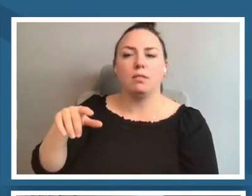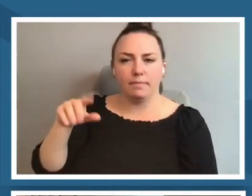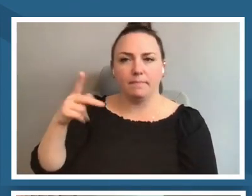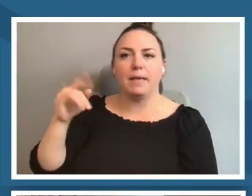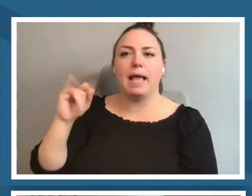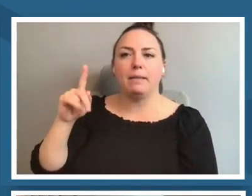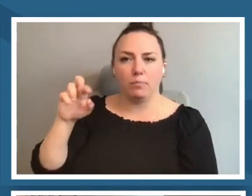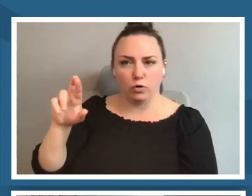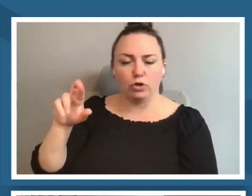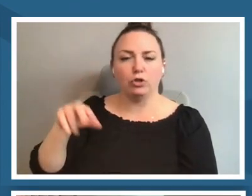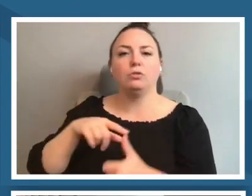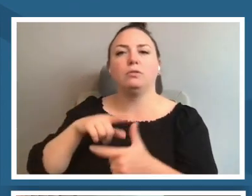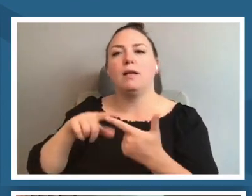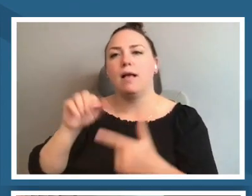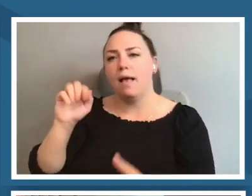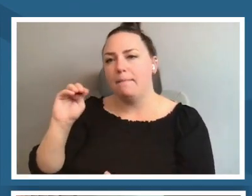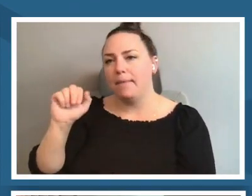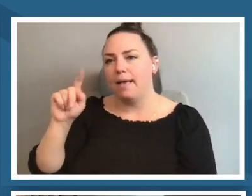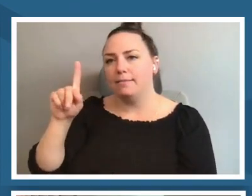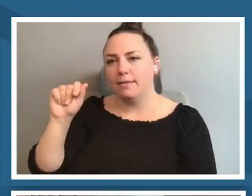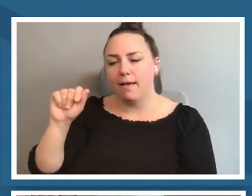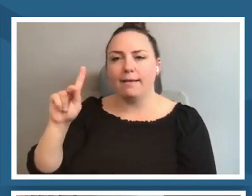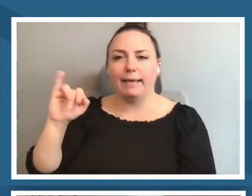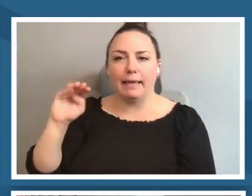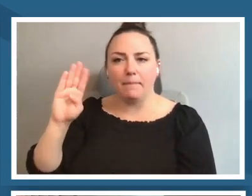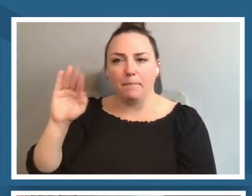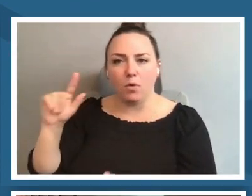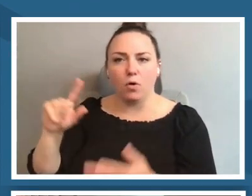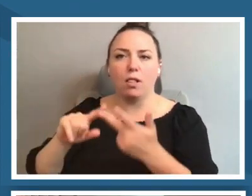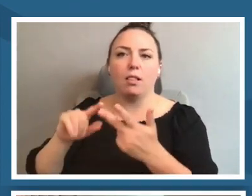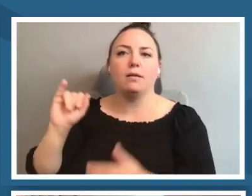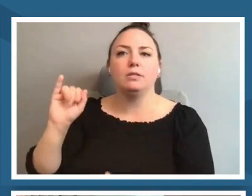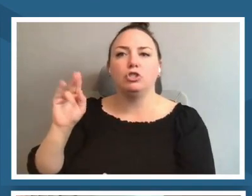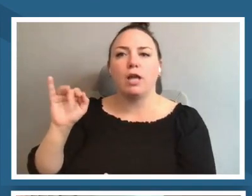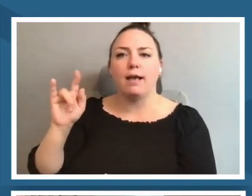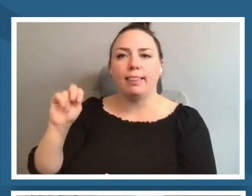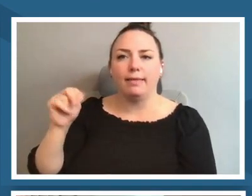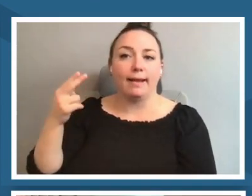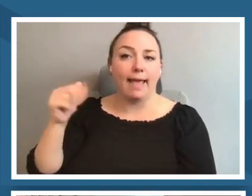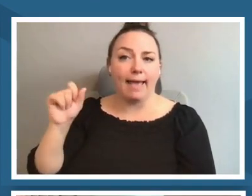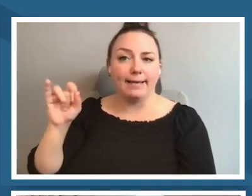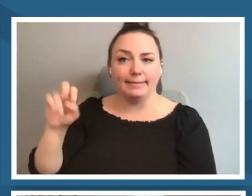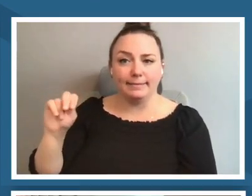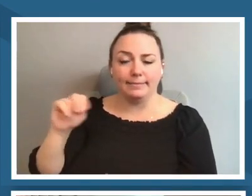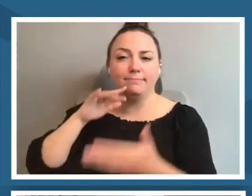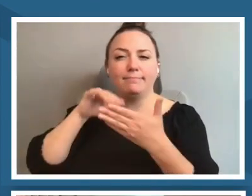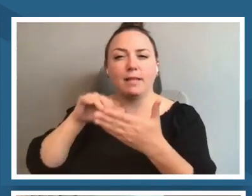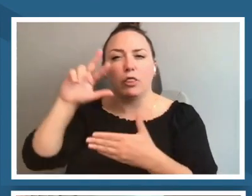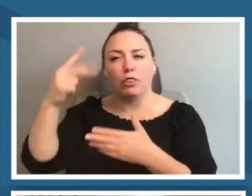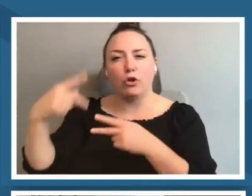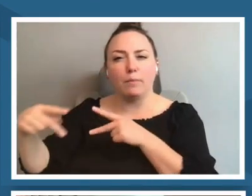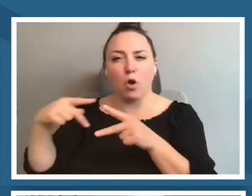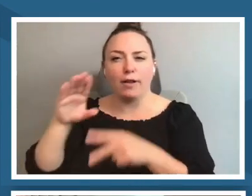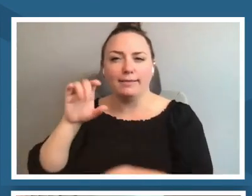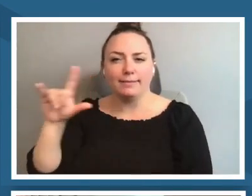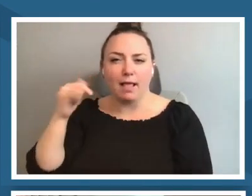amanda kimball and jacqueline hazen to study third party cell phone repair in